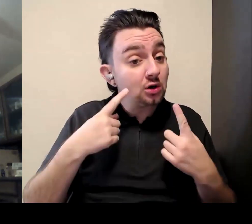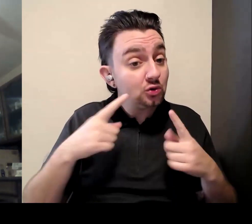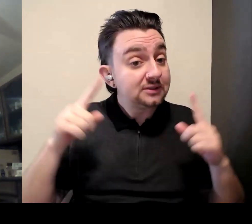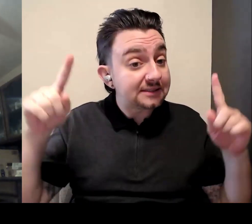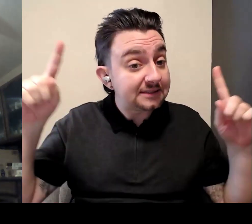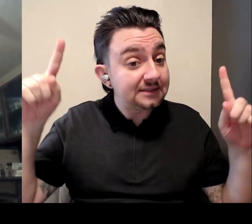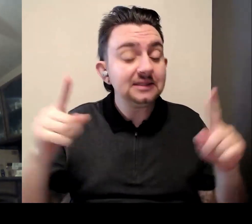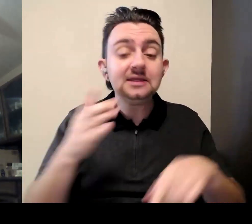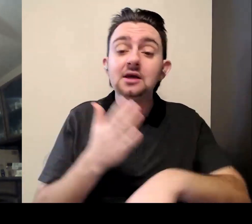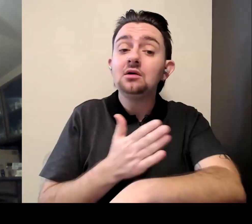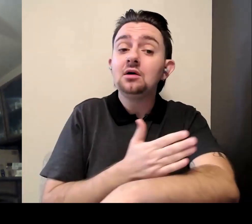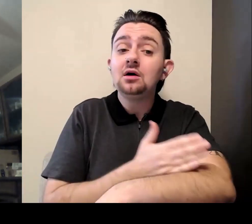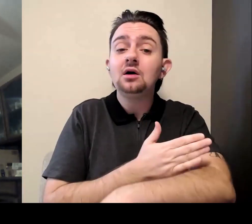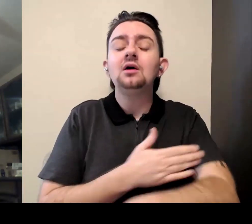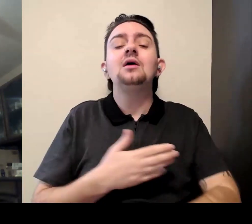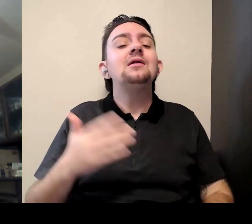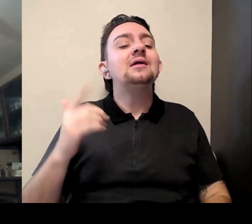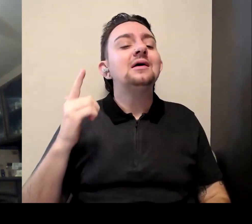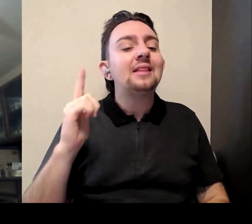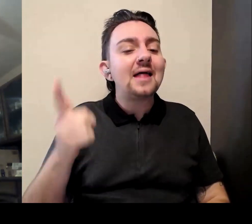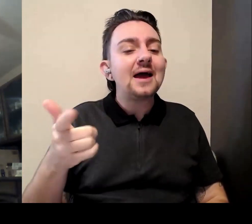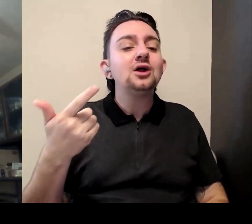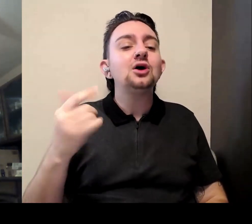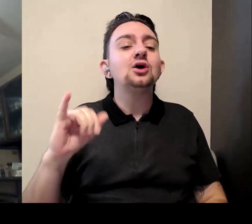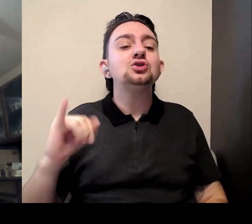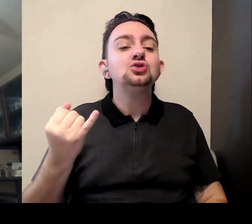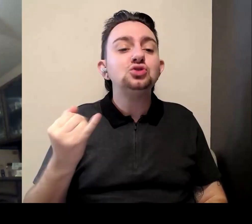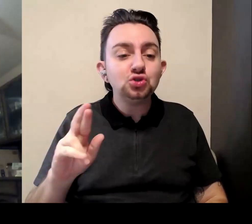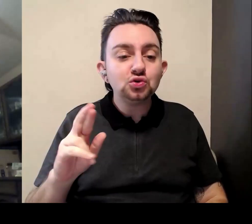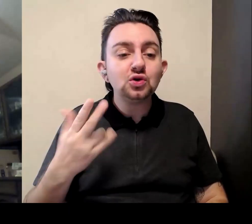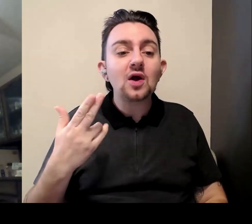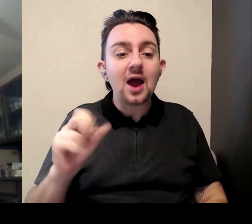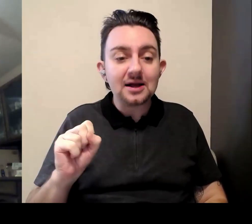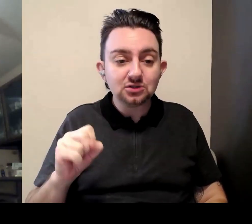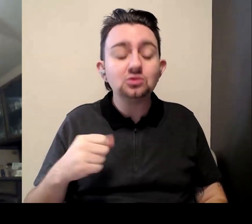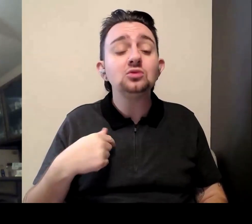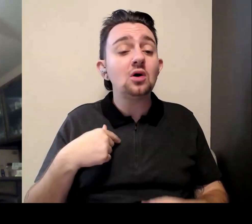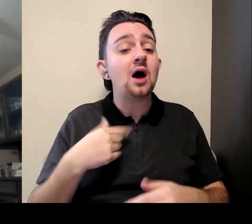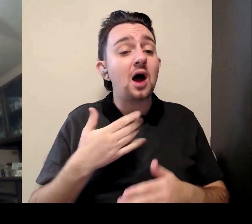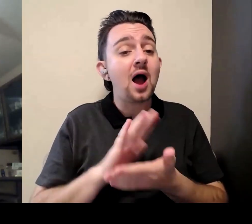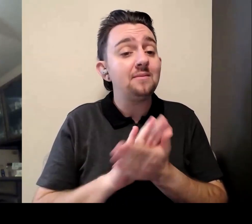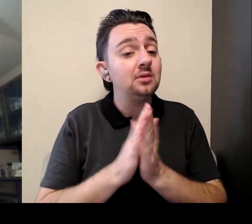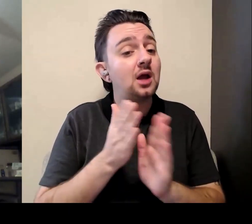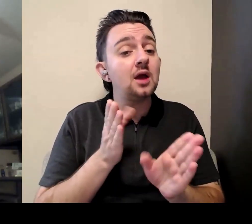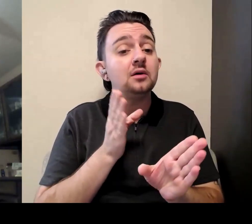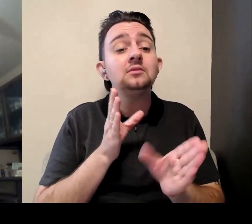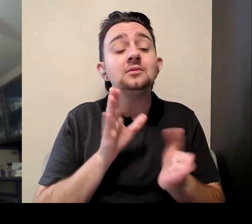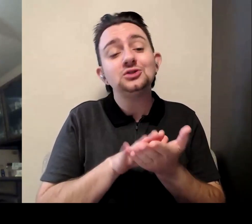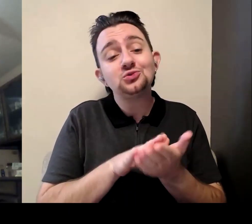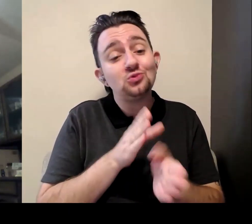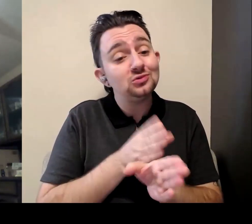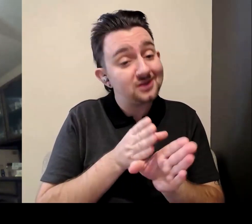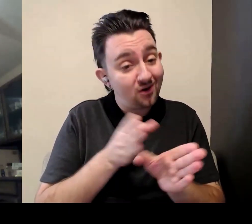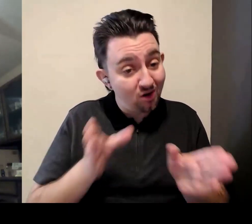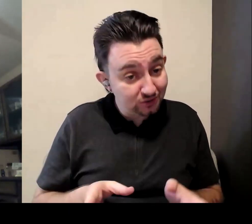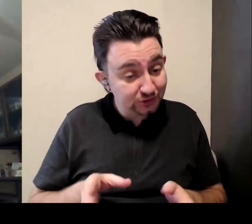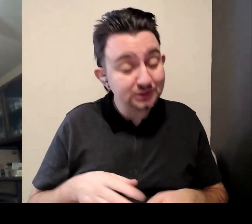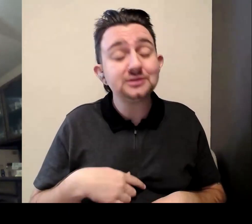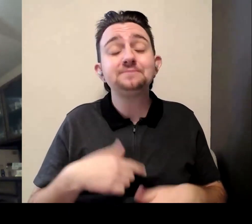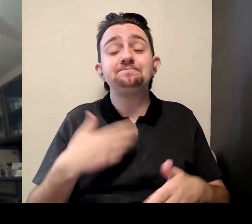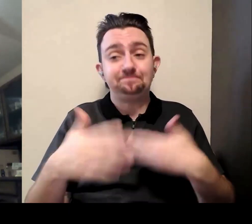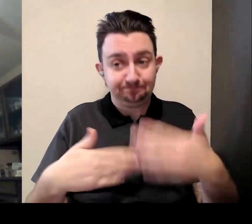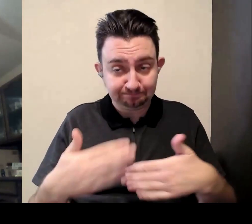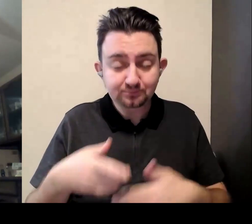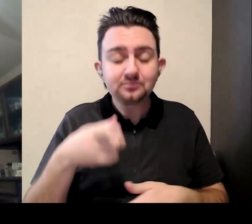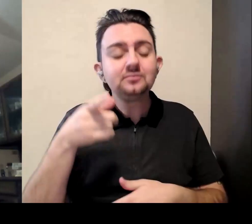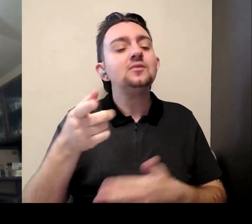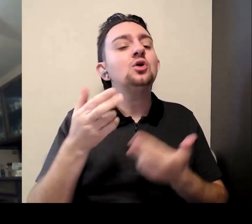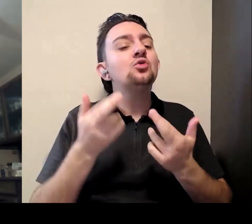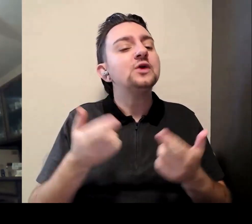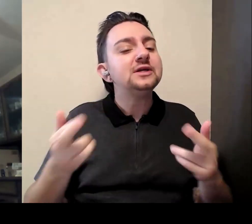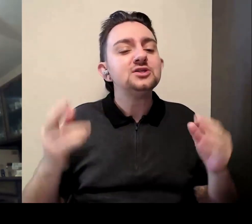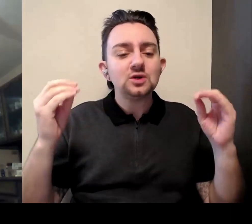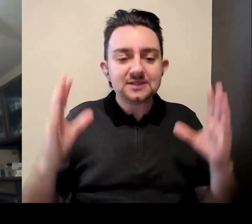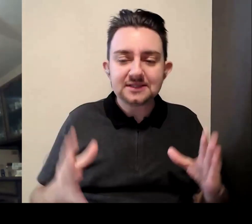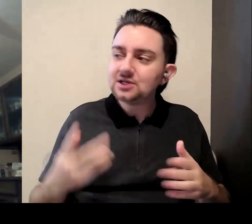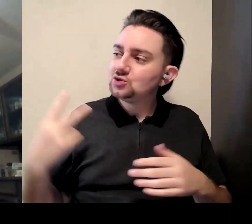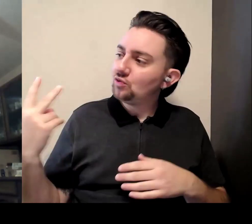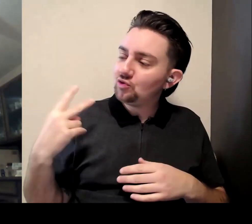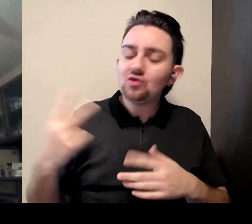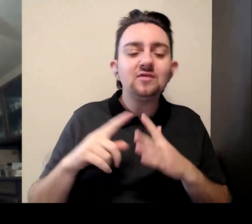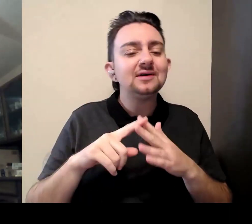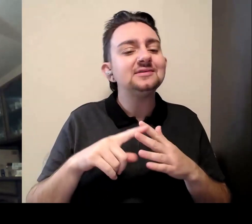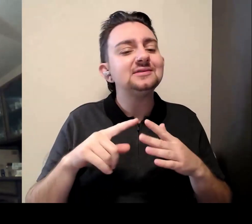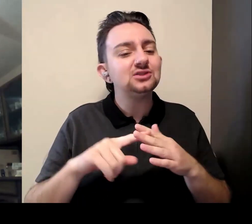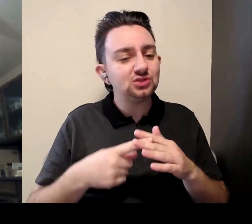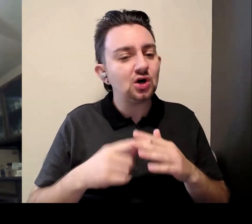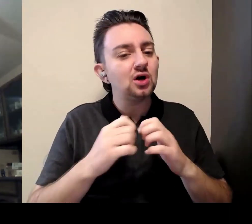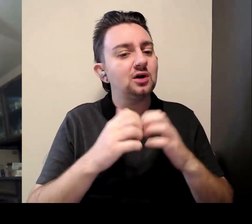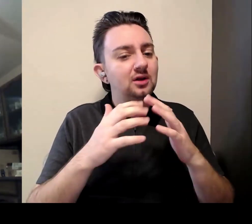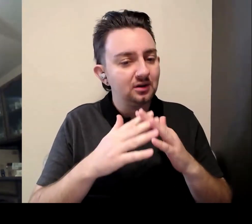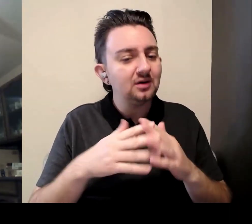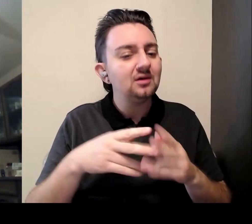And then in a junior high, after I became a school psychologist, I was in a junior high and the resource teacher and I decided to do what was called an action research project.